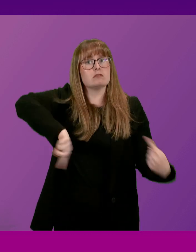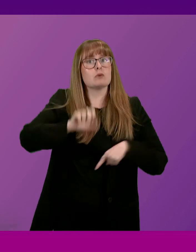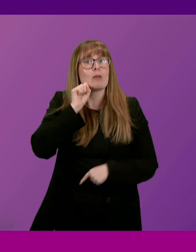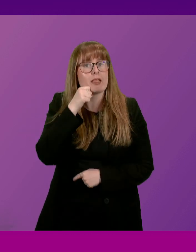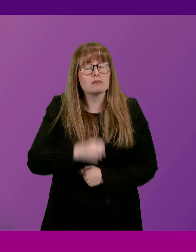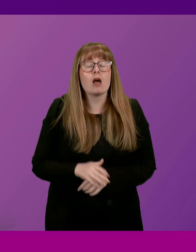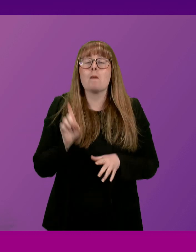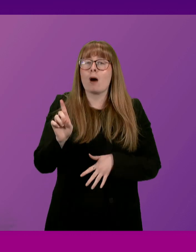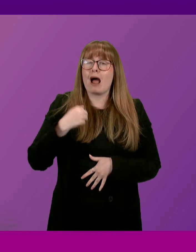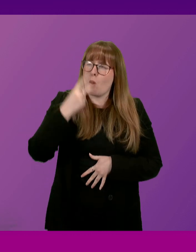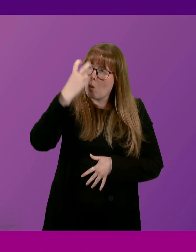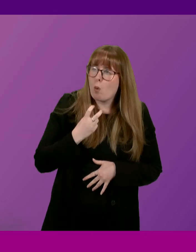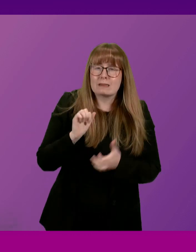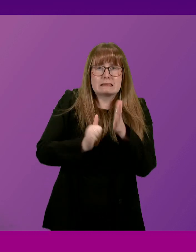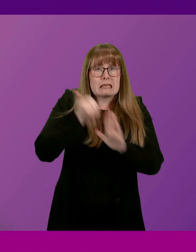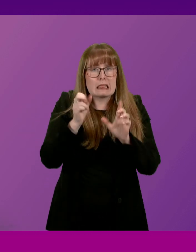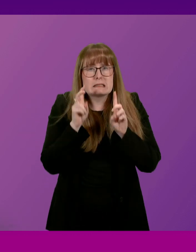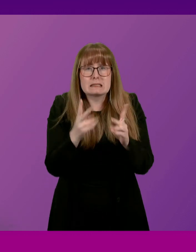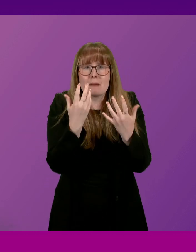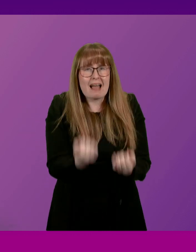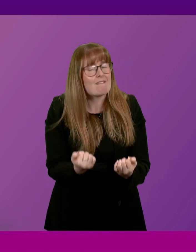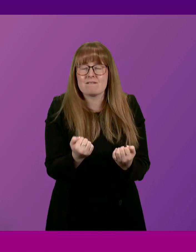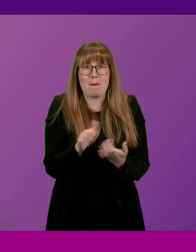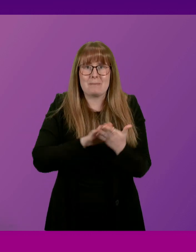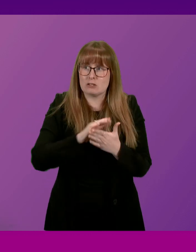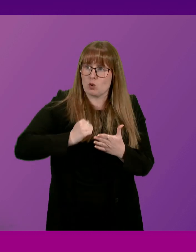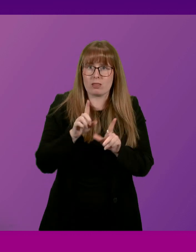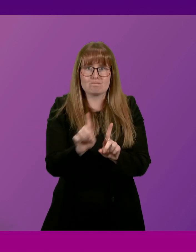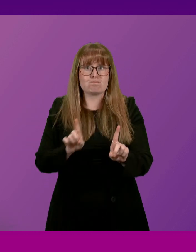However, our outdated skills system holds Scotland back, with businesses warning of